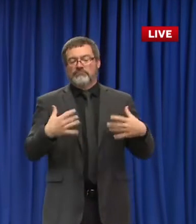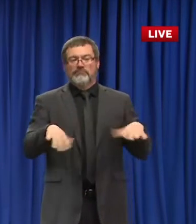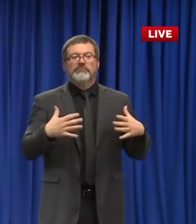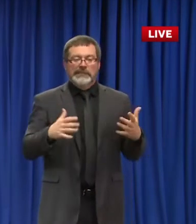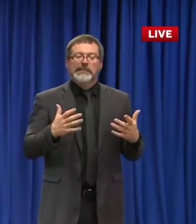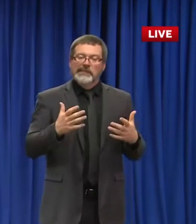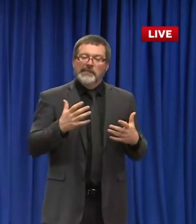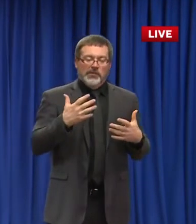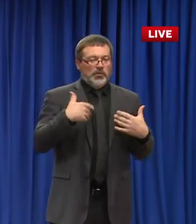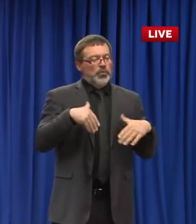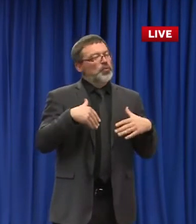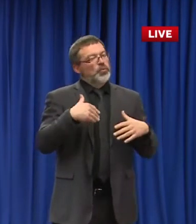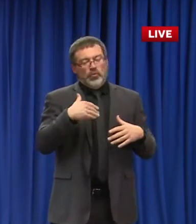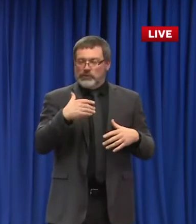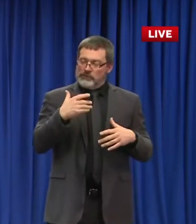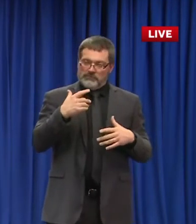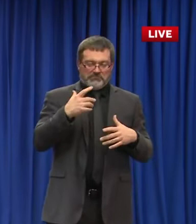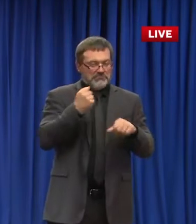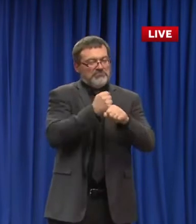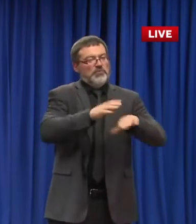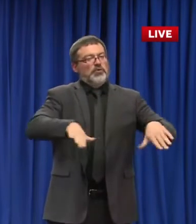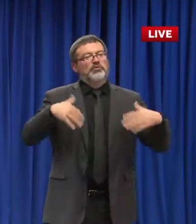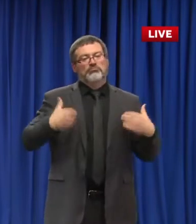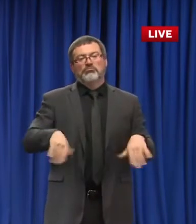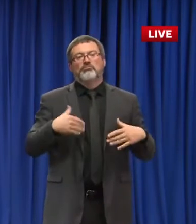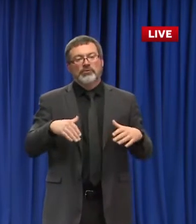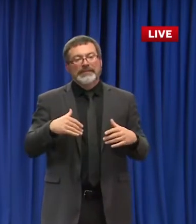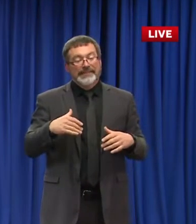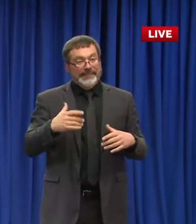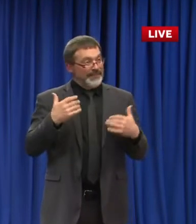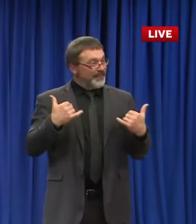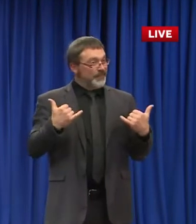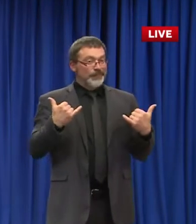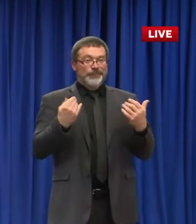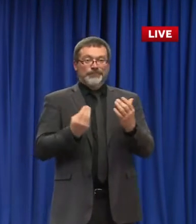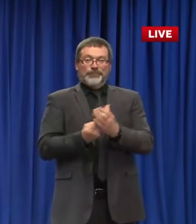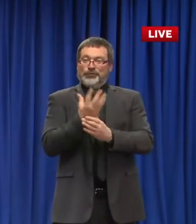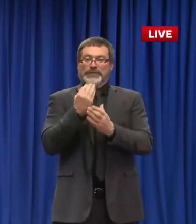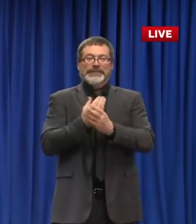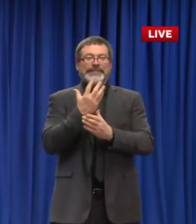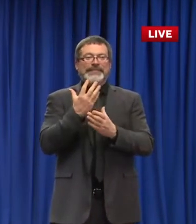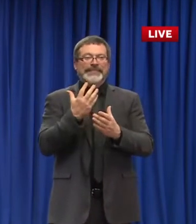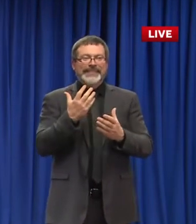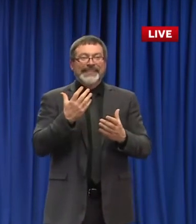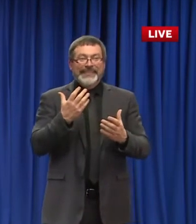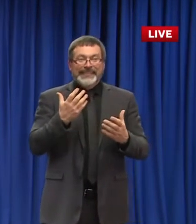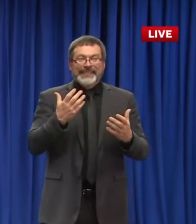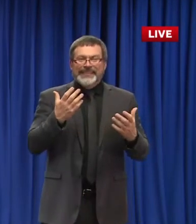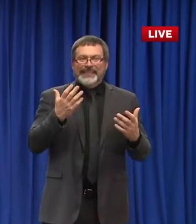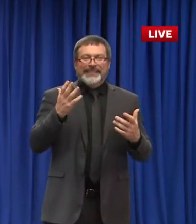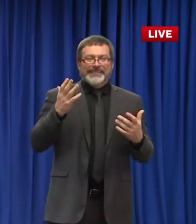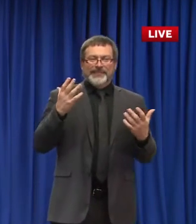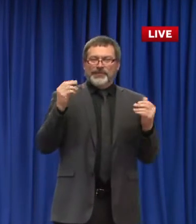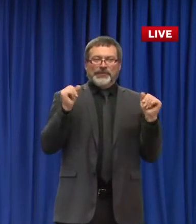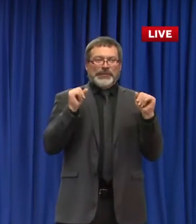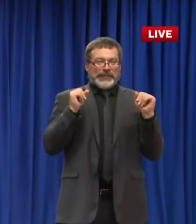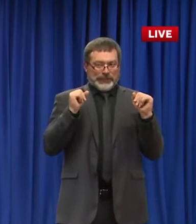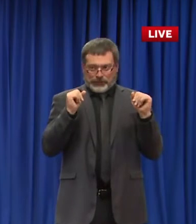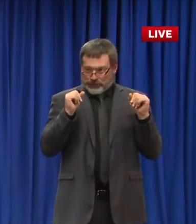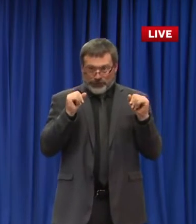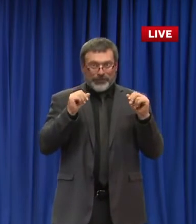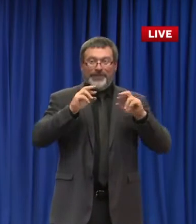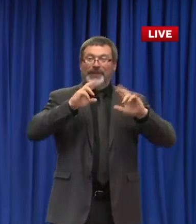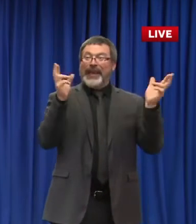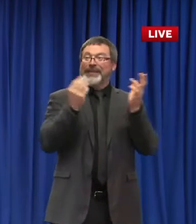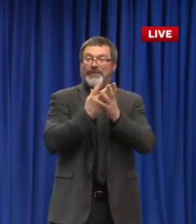WELL A LOT OF YOUTH ATHLETICS ARE AMATEUR ATHLETICS AND IT’S BEEN REALLY AFFECTED ACROSS THE STATE ESPECIALLY IN SPRING TIME WHEN A LOT OF THESE SPORTS OPPORTUNITIES REALLY START